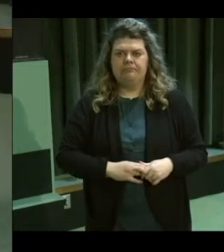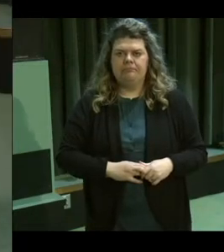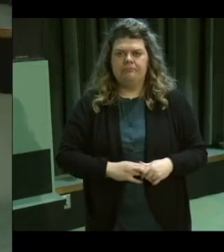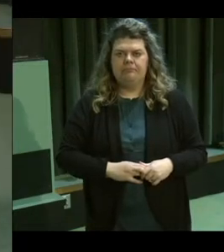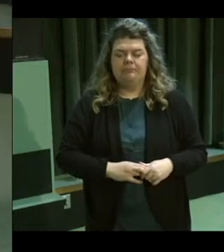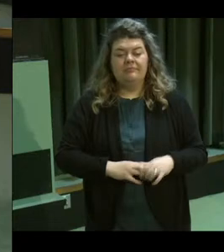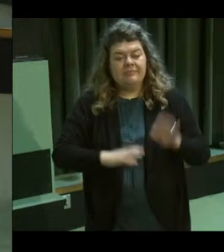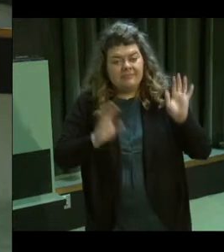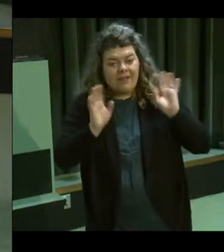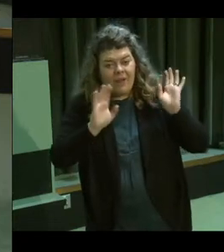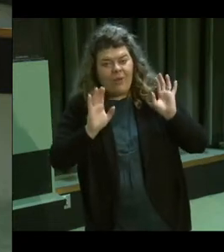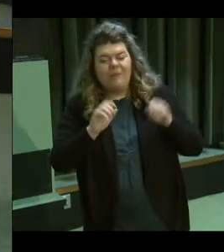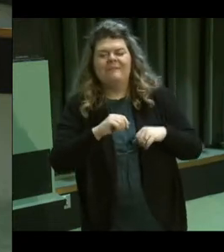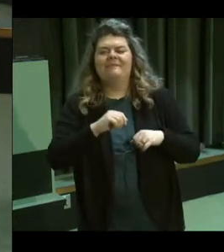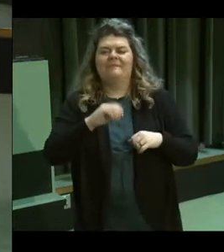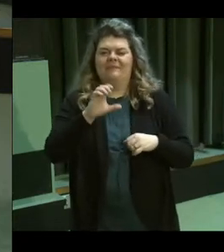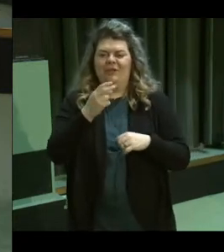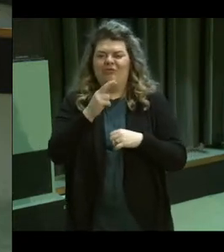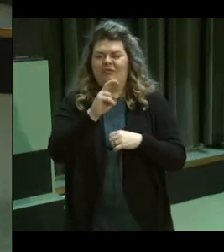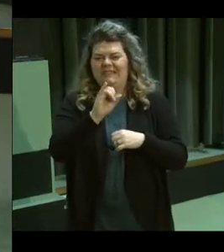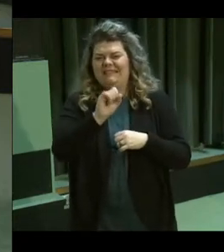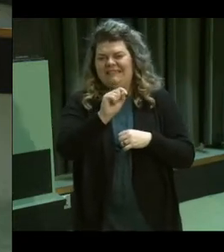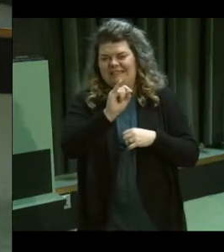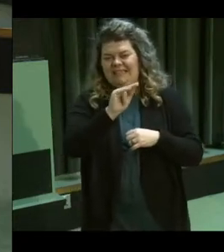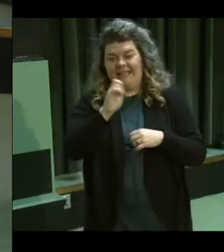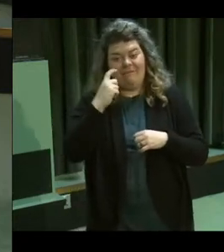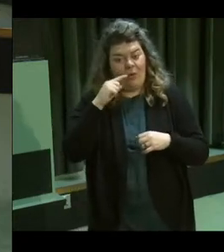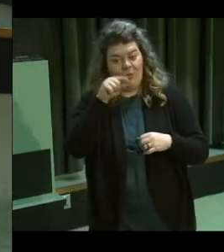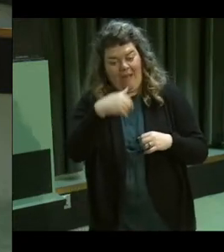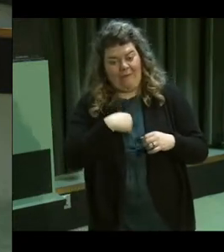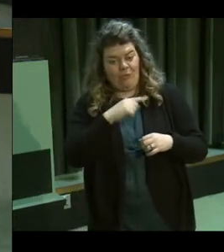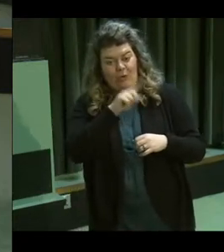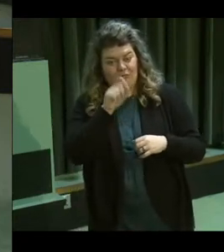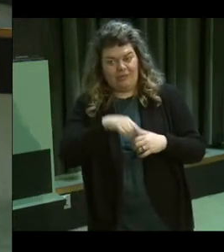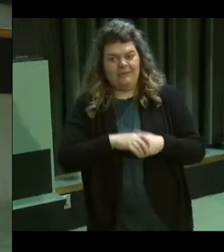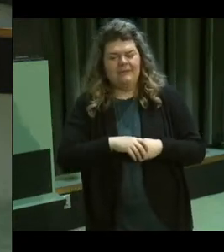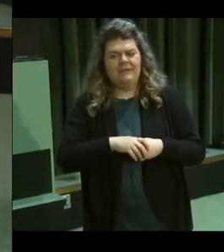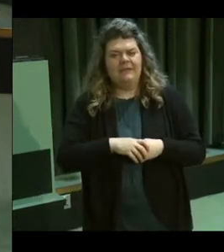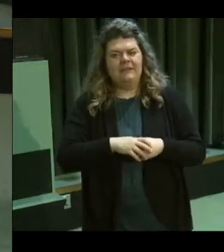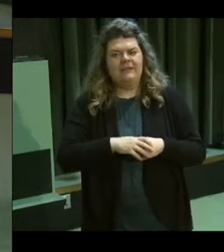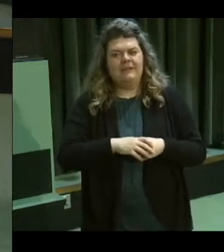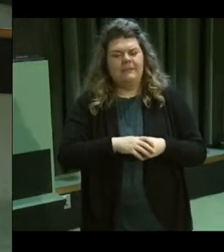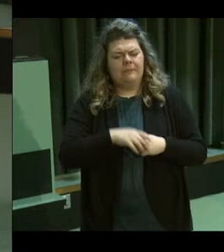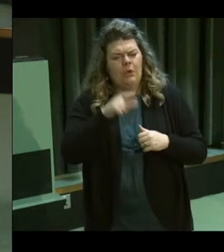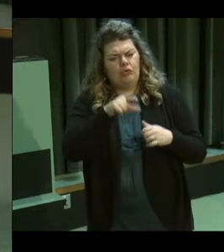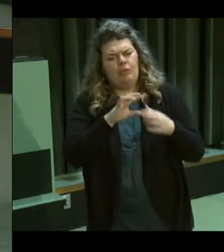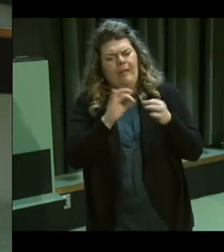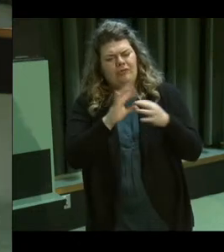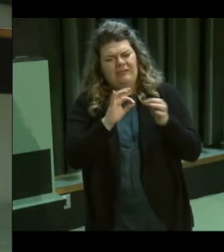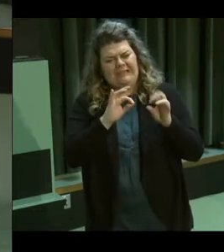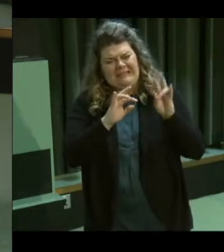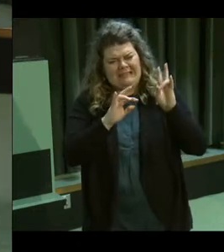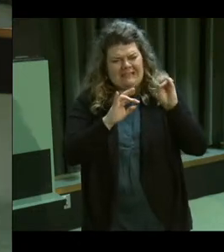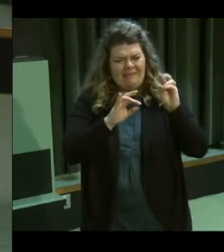Christine, I actually have a